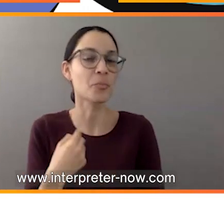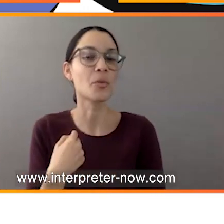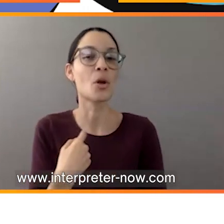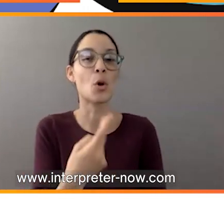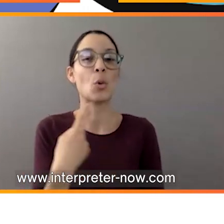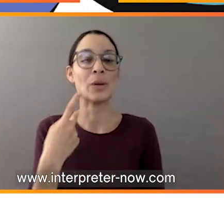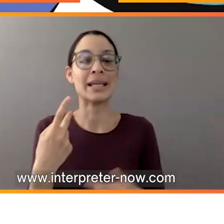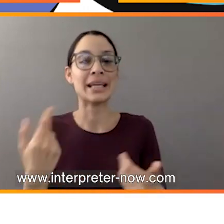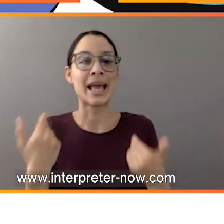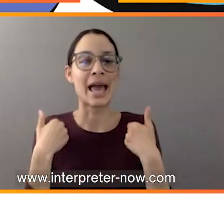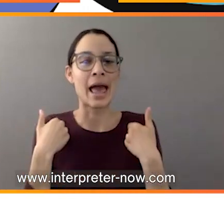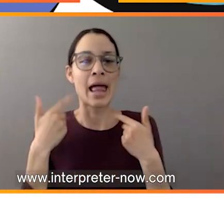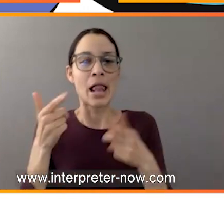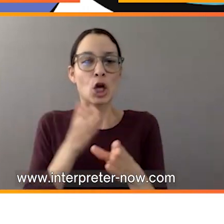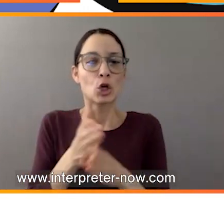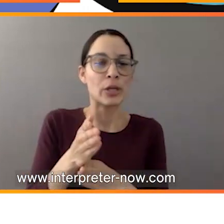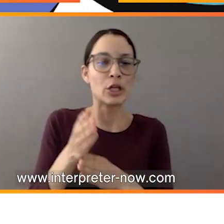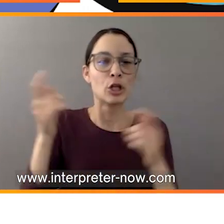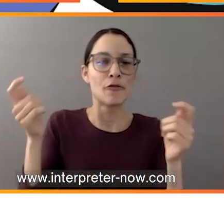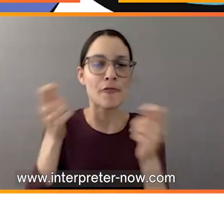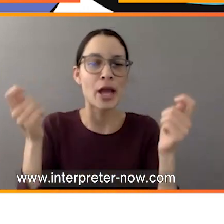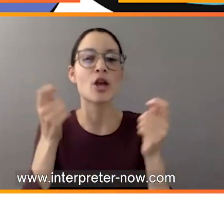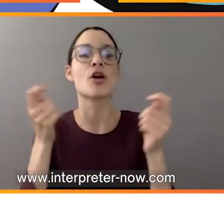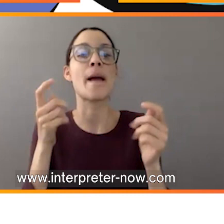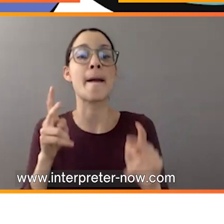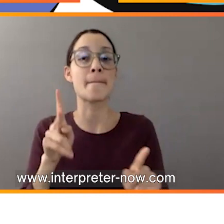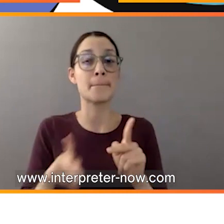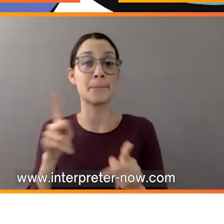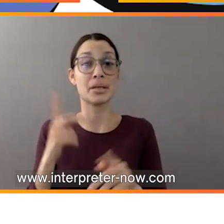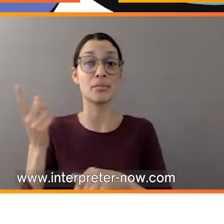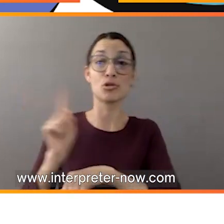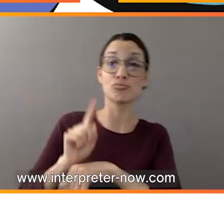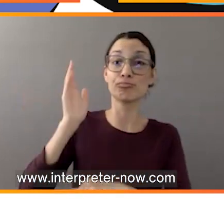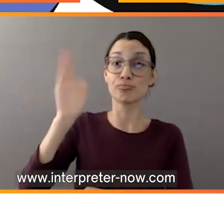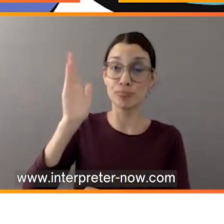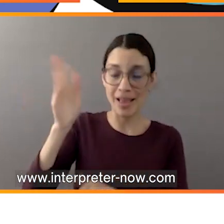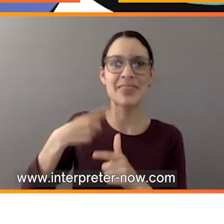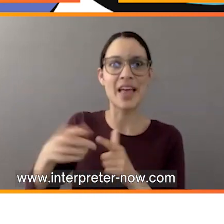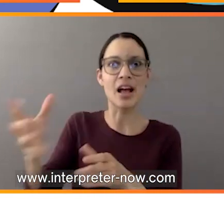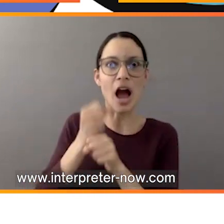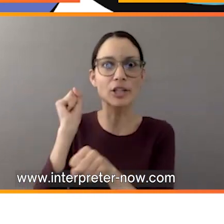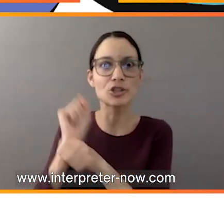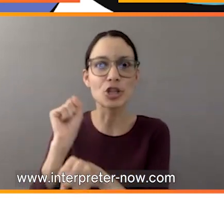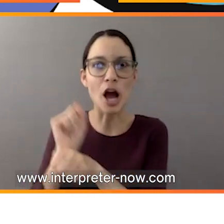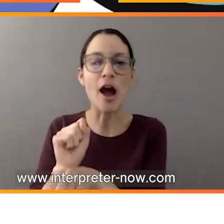But people got jobs from speaking at stage, or shifted companies from just speaking at the very first event.